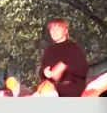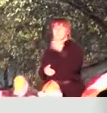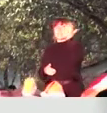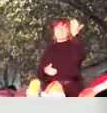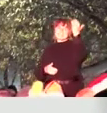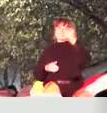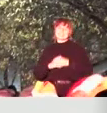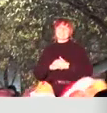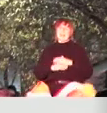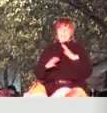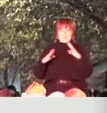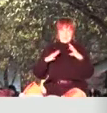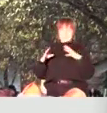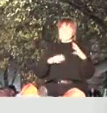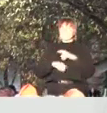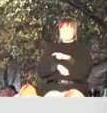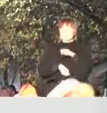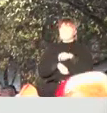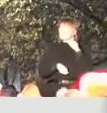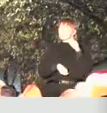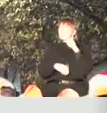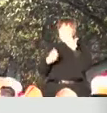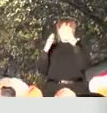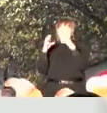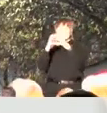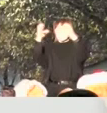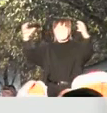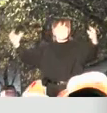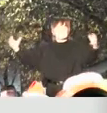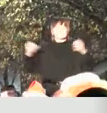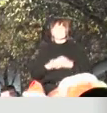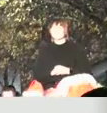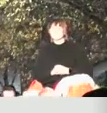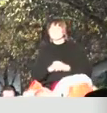TO WISH YOU ALL A VERY HAPPY